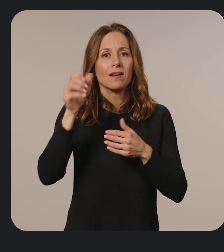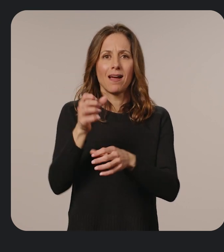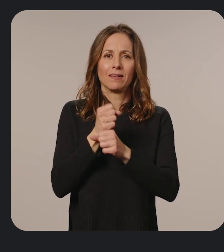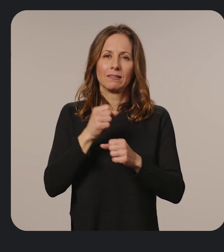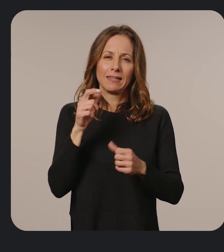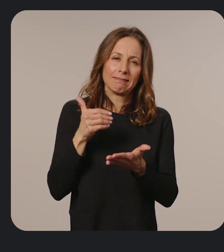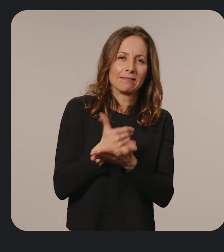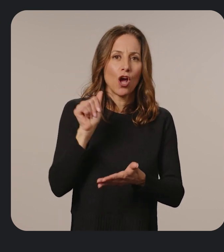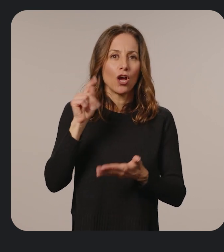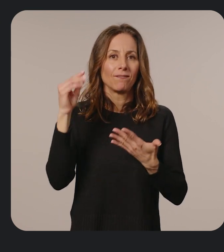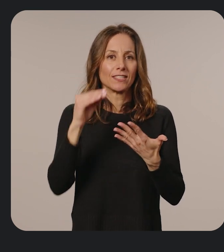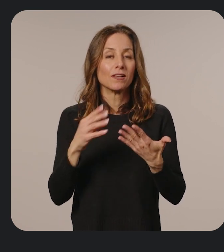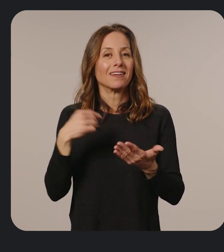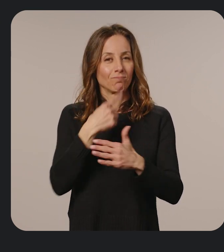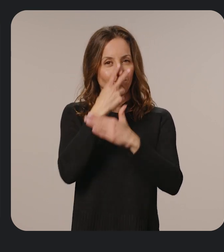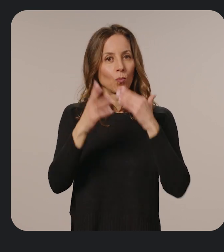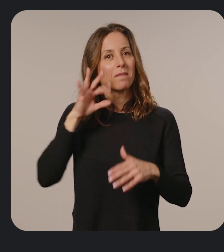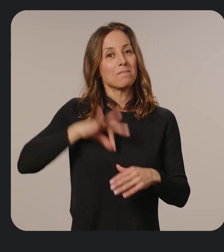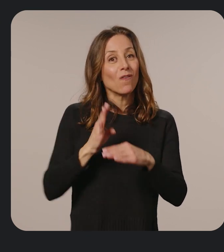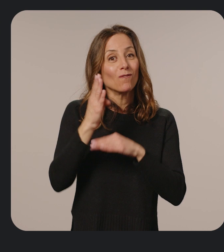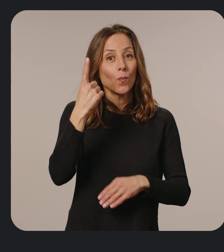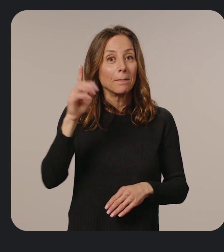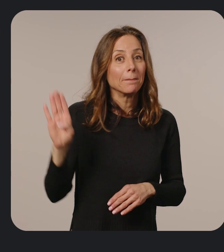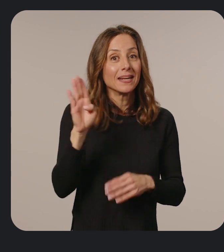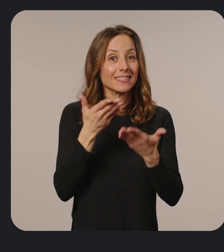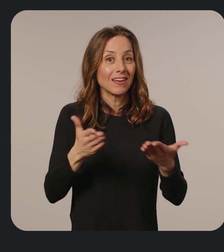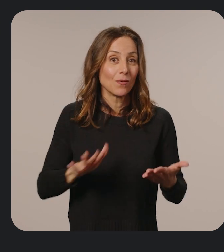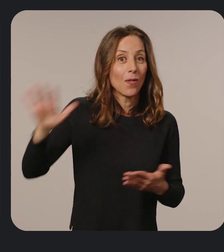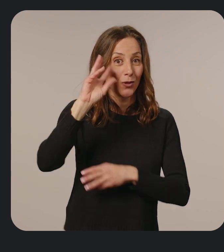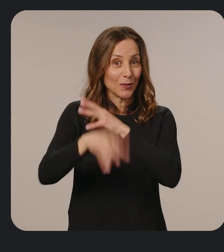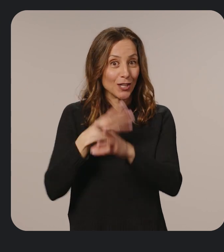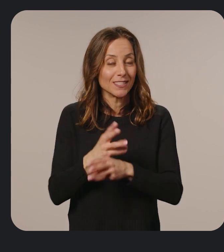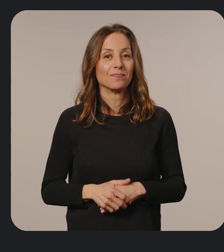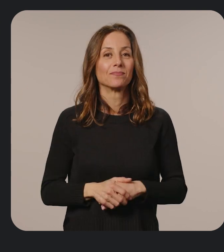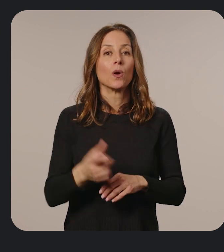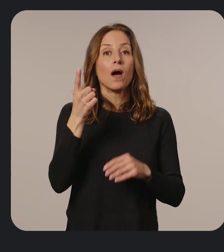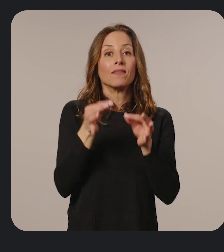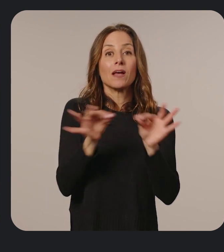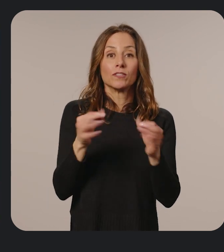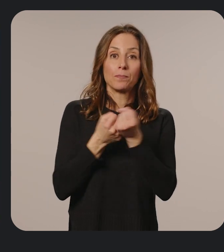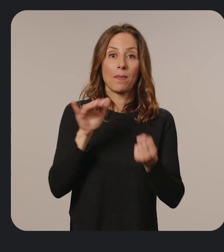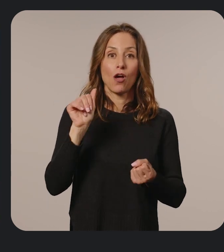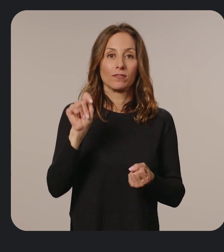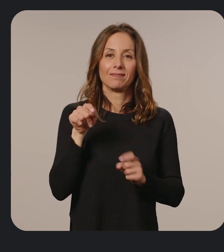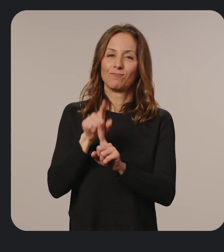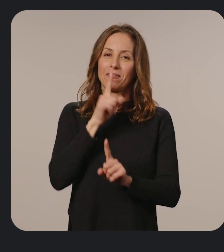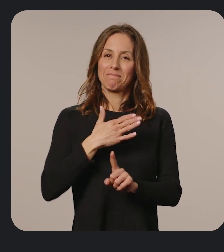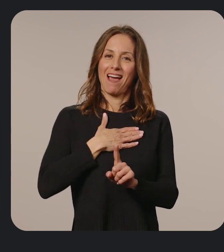can receive the latest ART features, and we project that this will benefit over 1 billion devices worldwide. One of the languages supported by ART